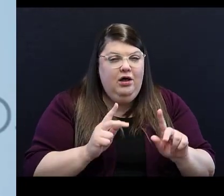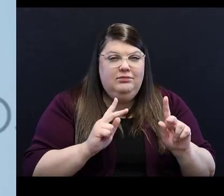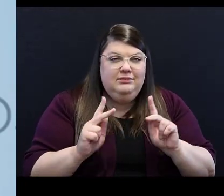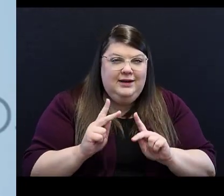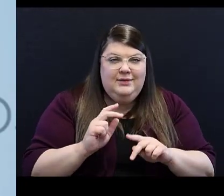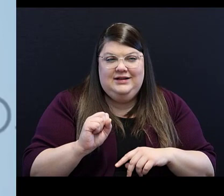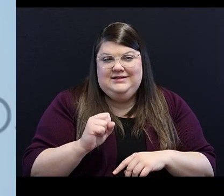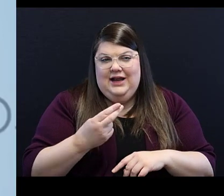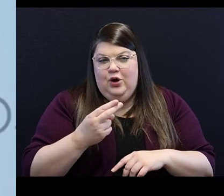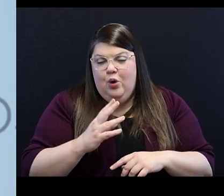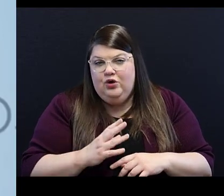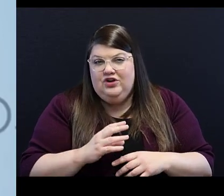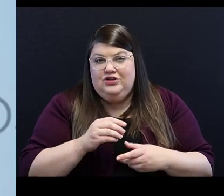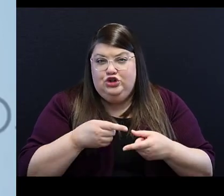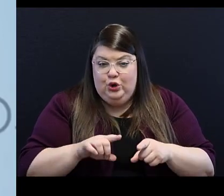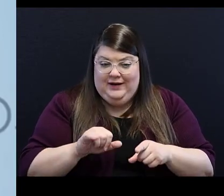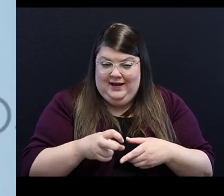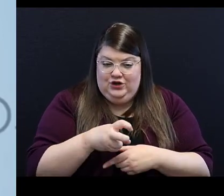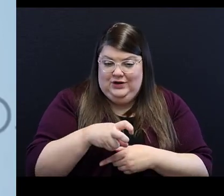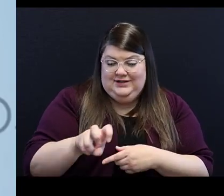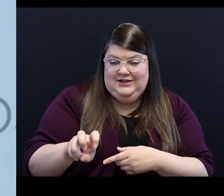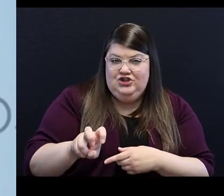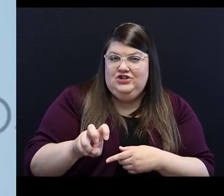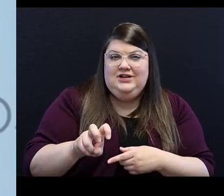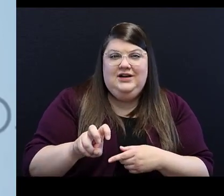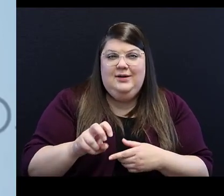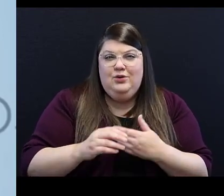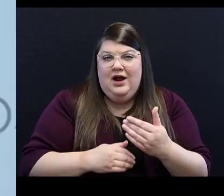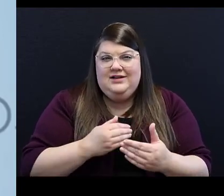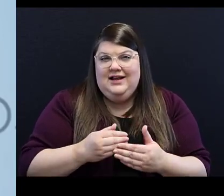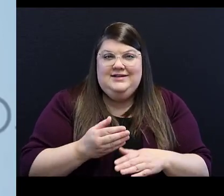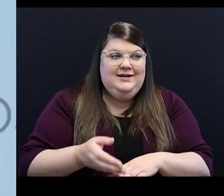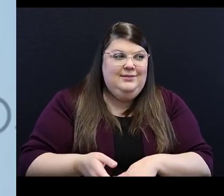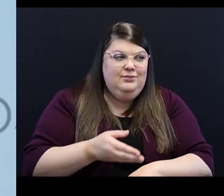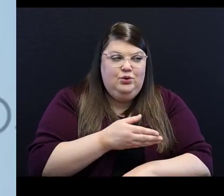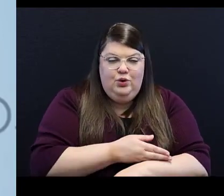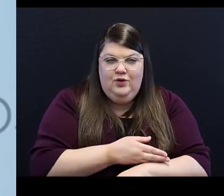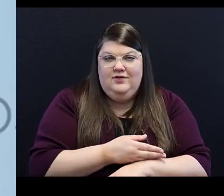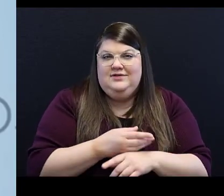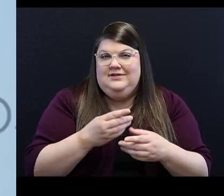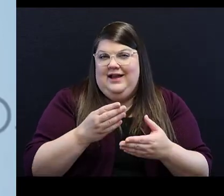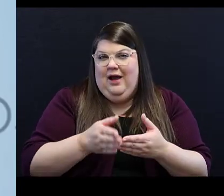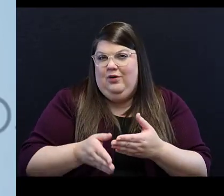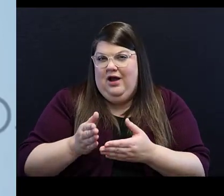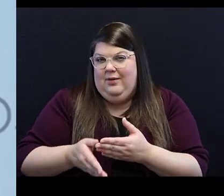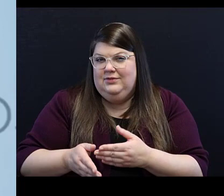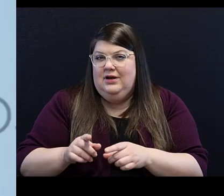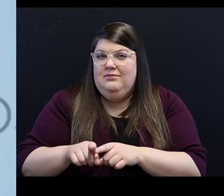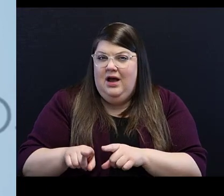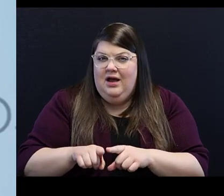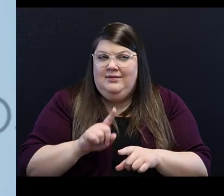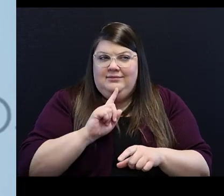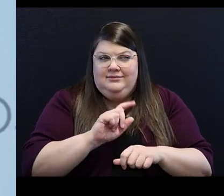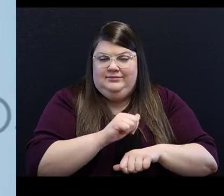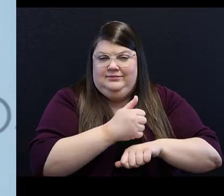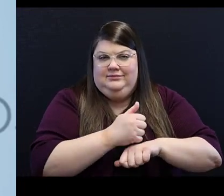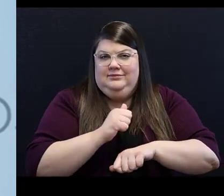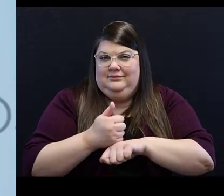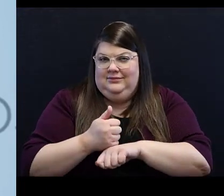improves outcomes, but currently, there is a deficit in policies and practices in place to serve as models.